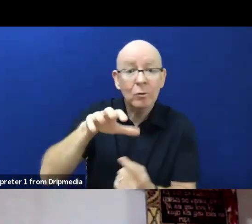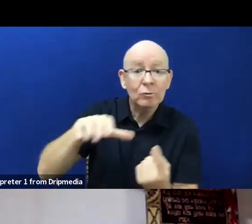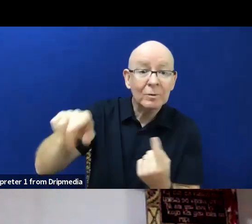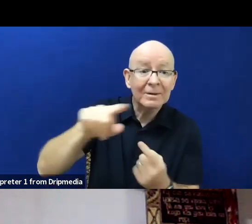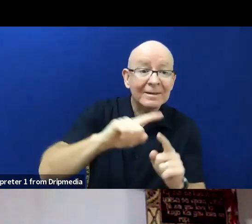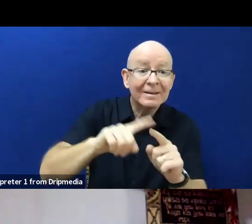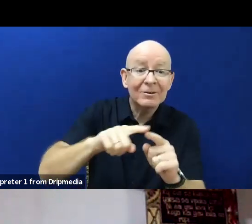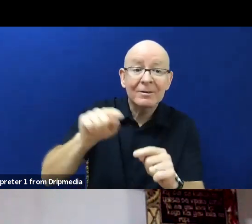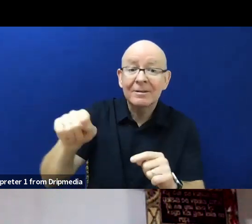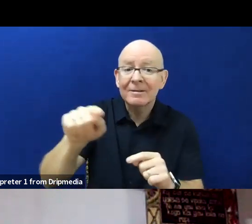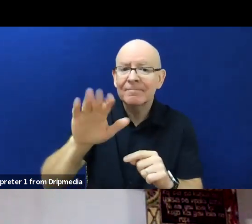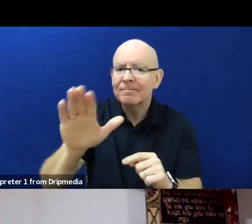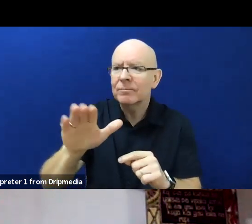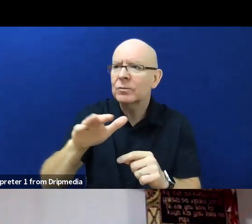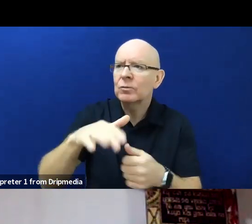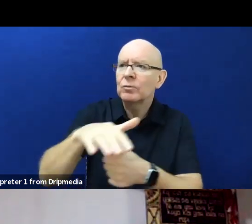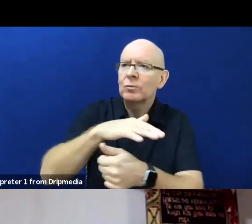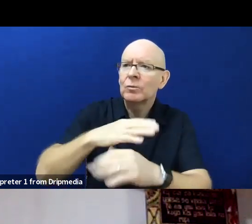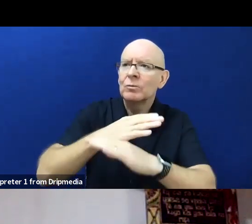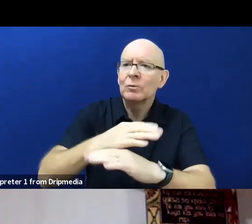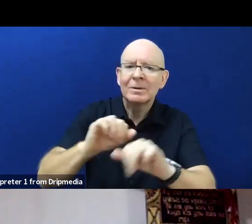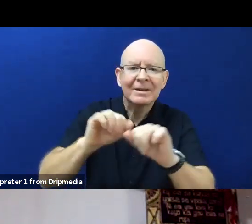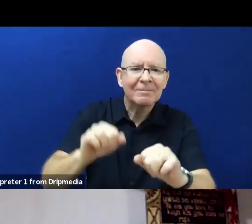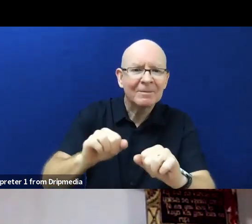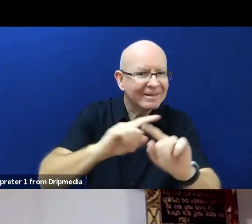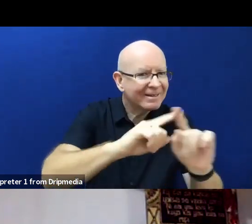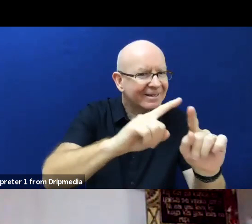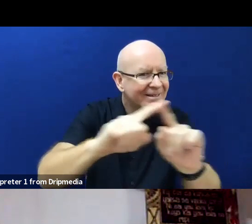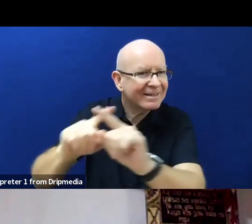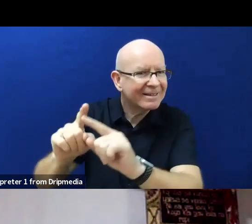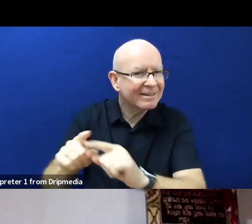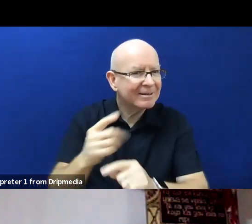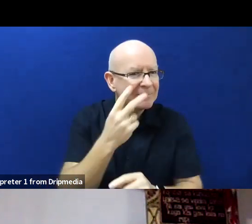the diversity of person with disability, everybody gets some support of some forms because